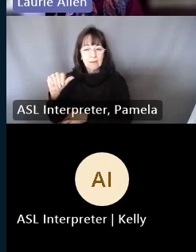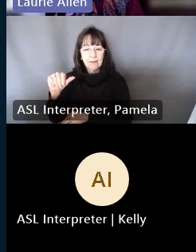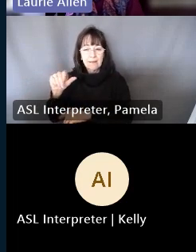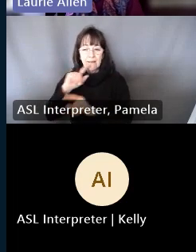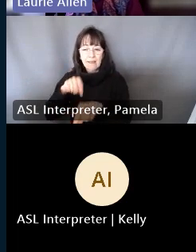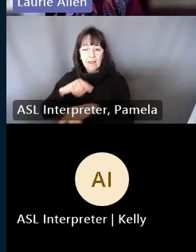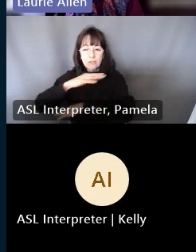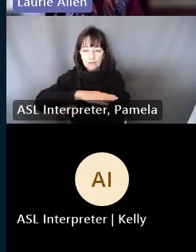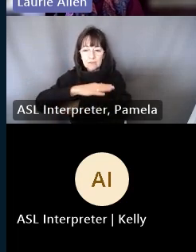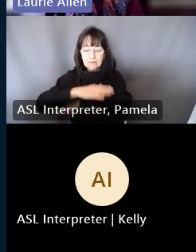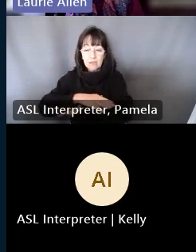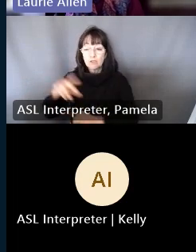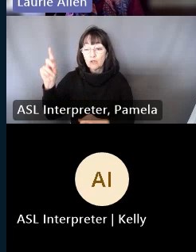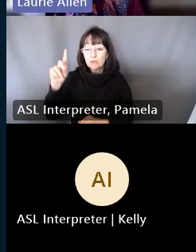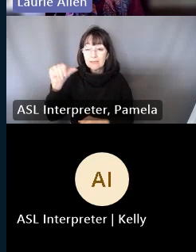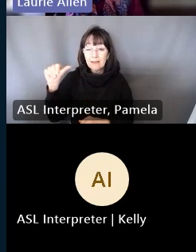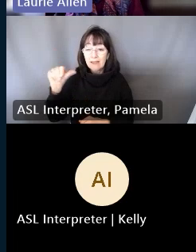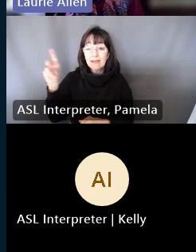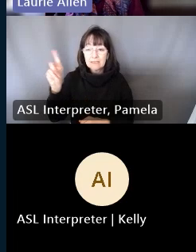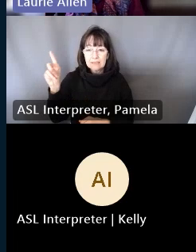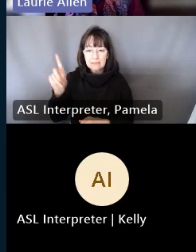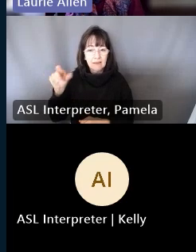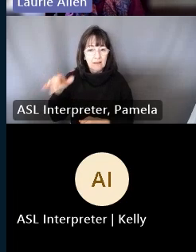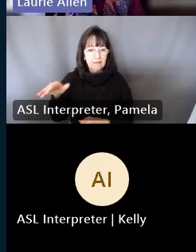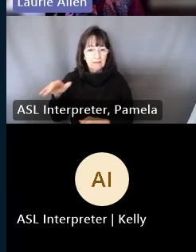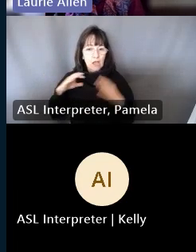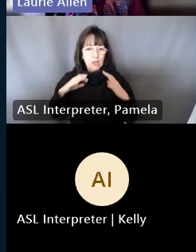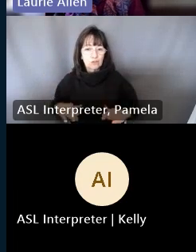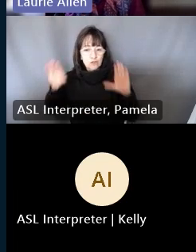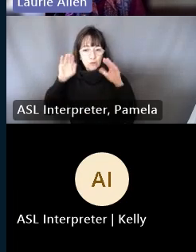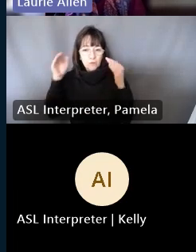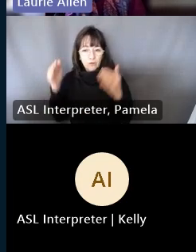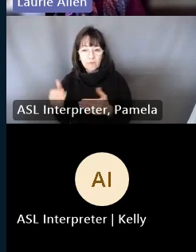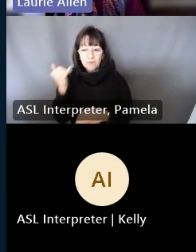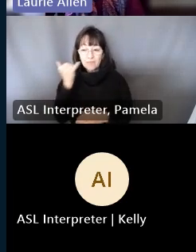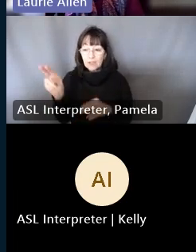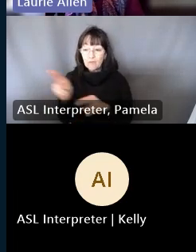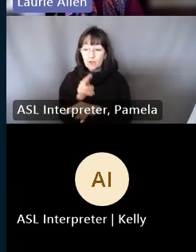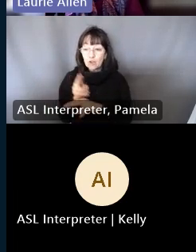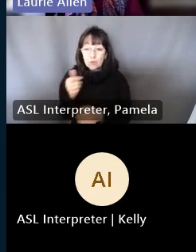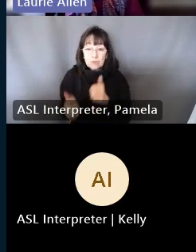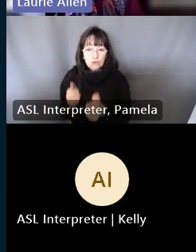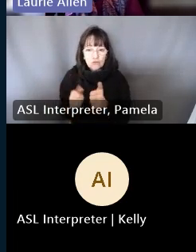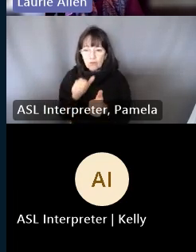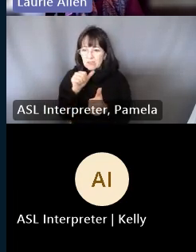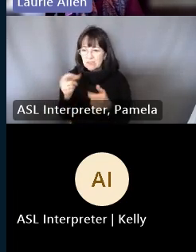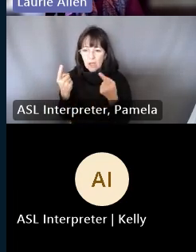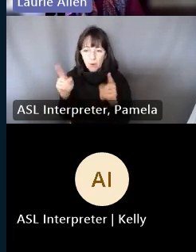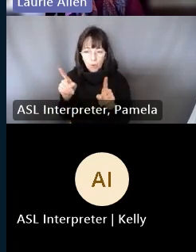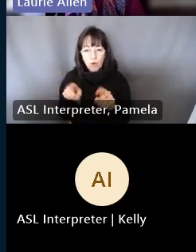So if you're home this weekend playing with your adaptive Xbox game controller and it's not working, you can reach out to DAD.